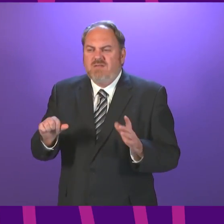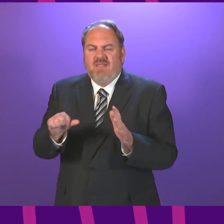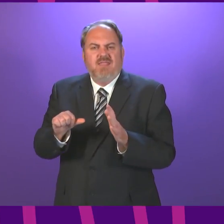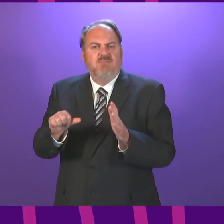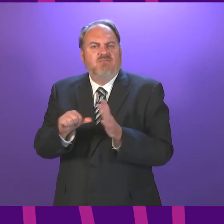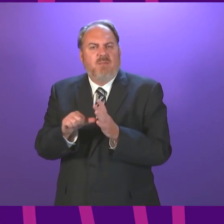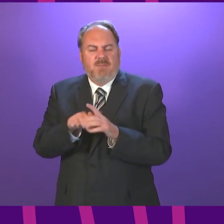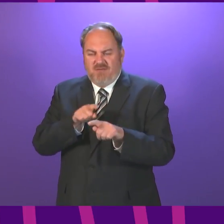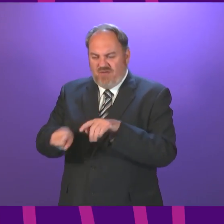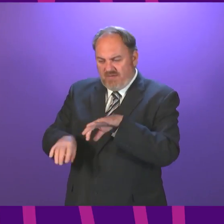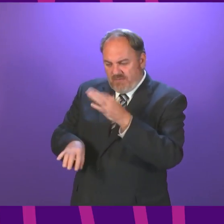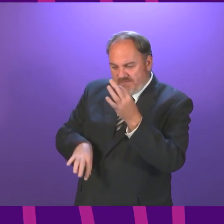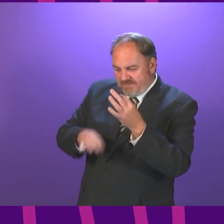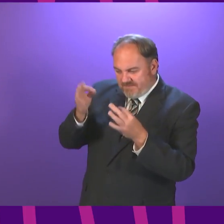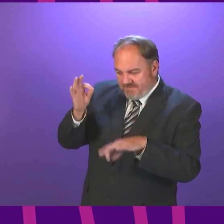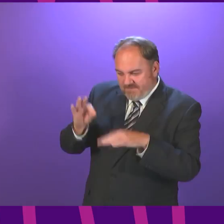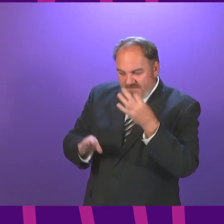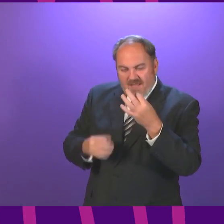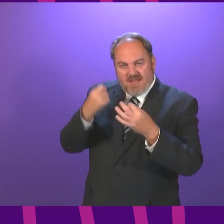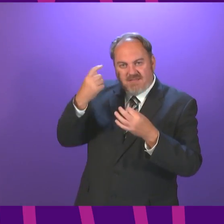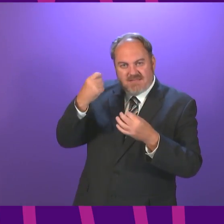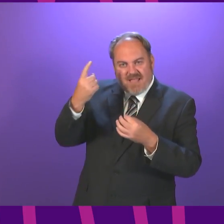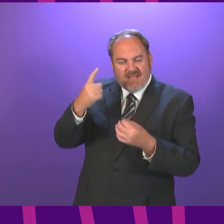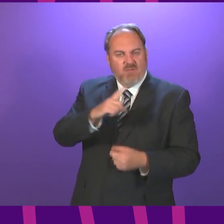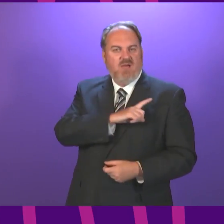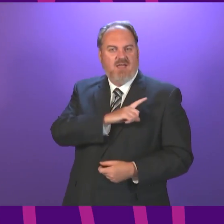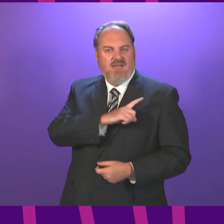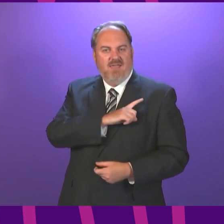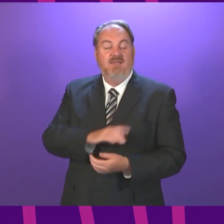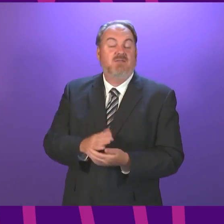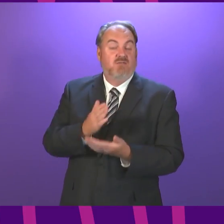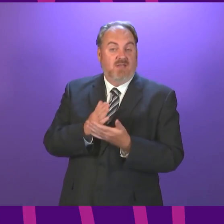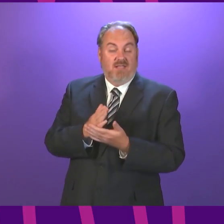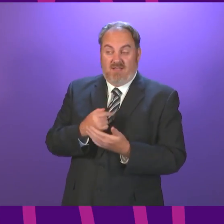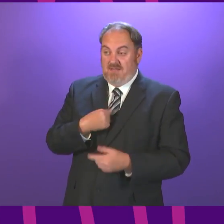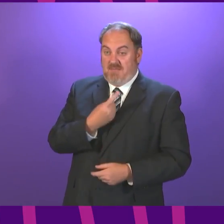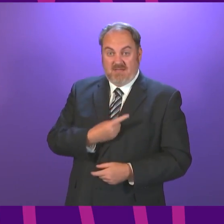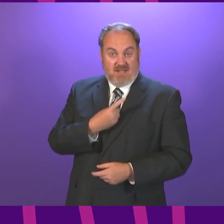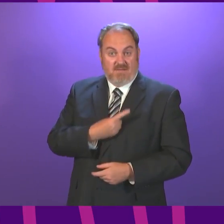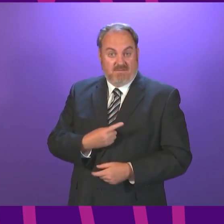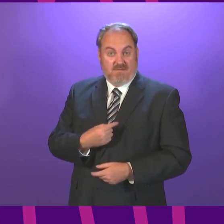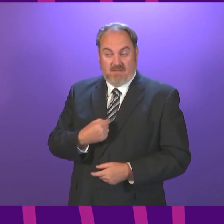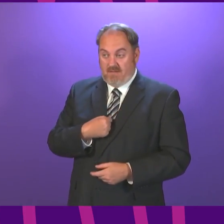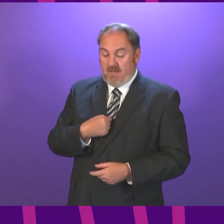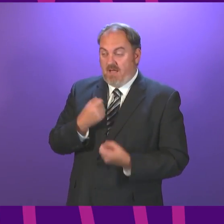As I hope Collette Stevenson knows, I am absolutely committed to tackling the plight of families.